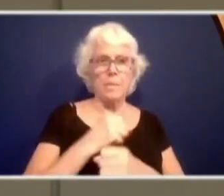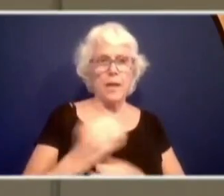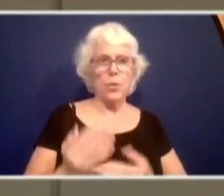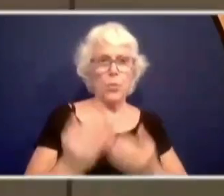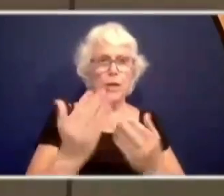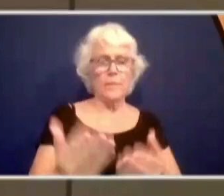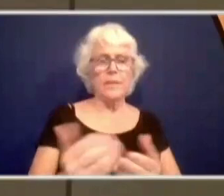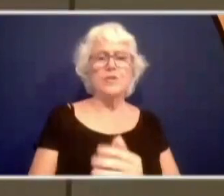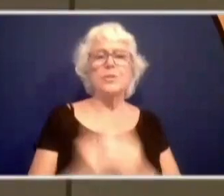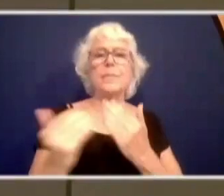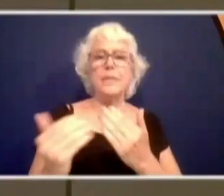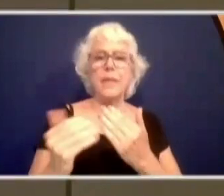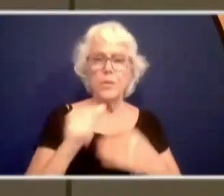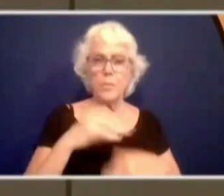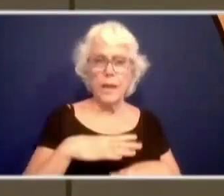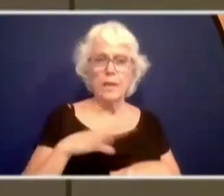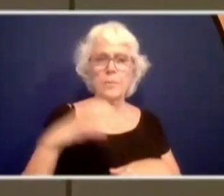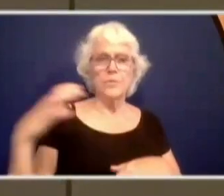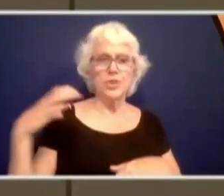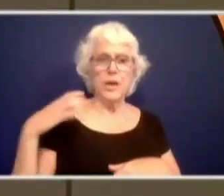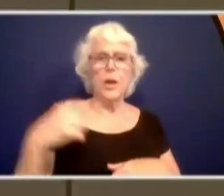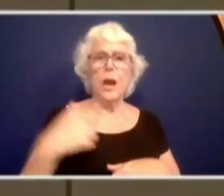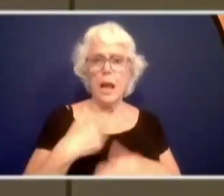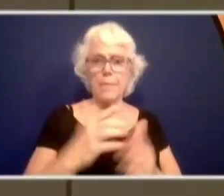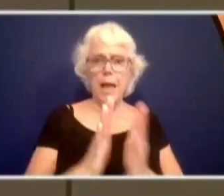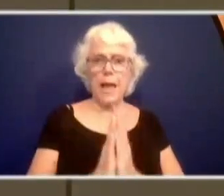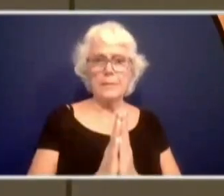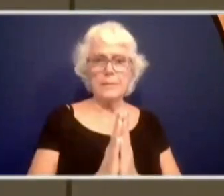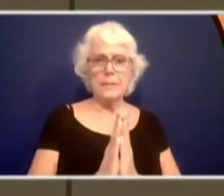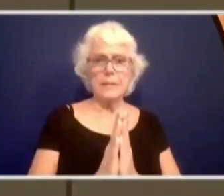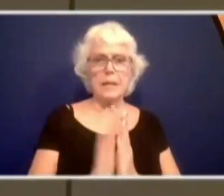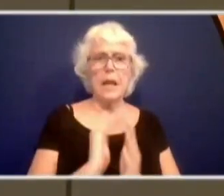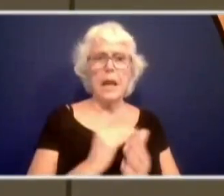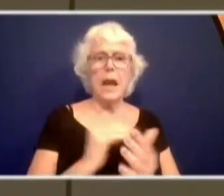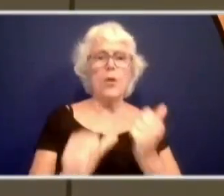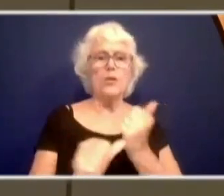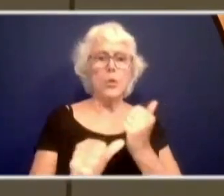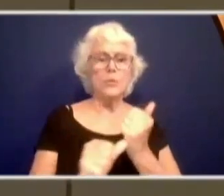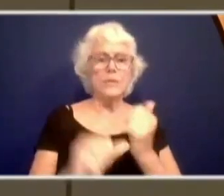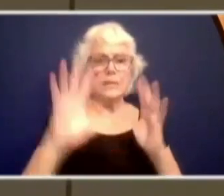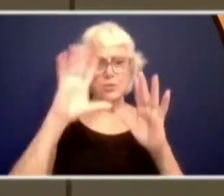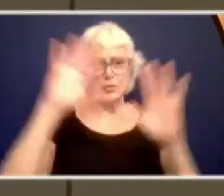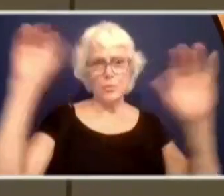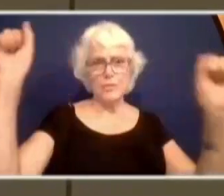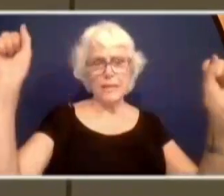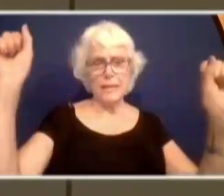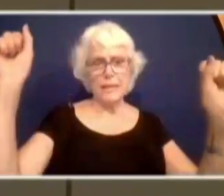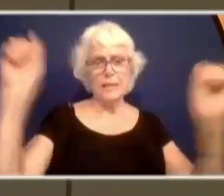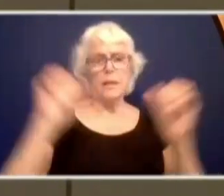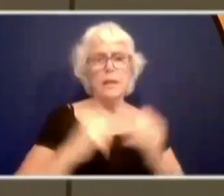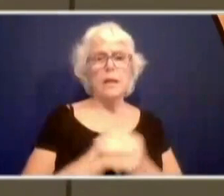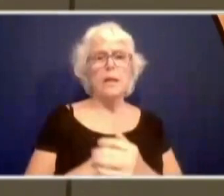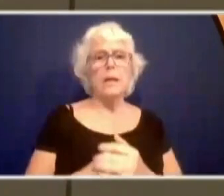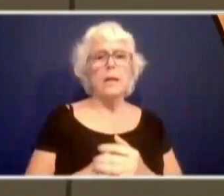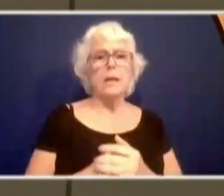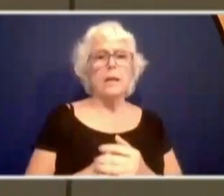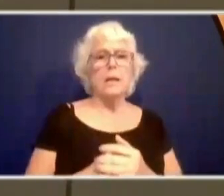Madam Chair. I am asking um our associate superintendent, um. Andrew Wood to come up please,